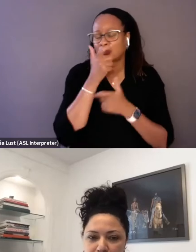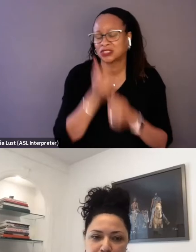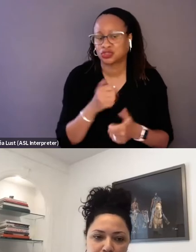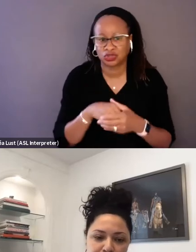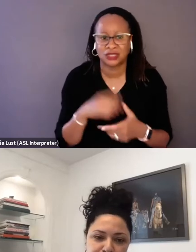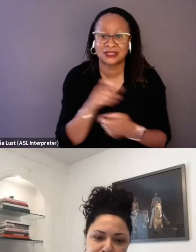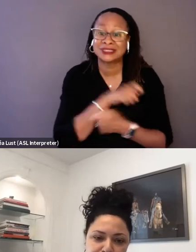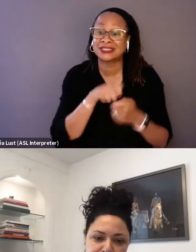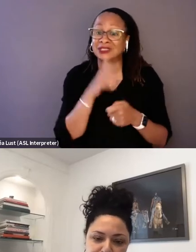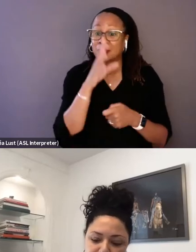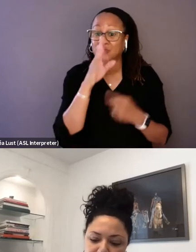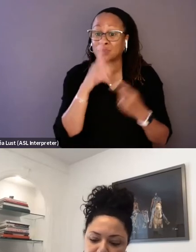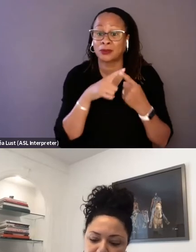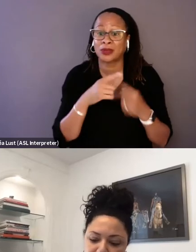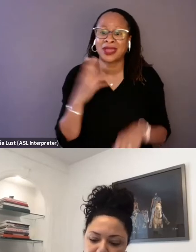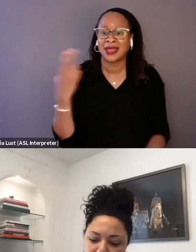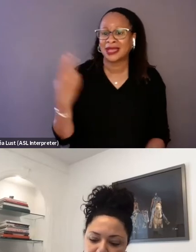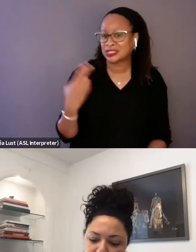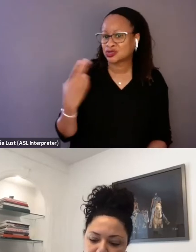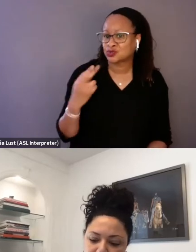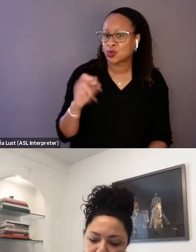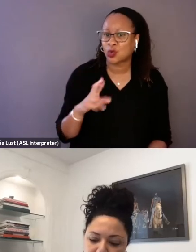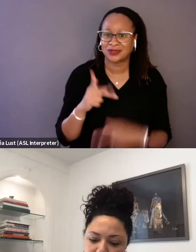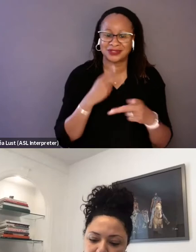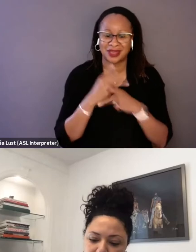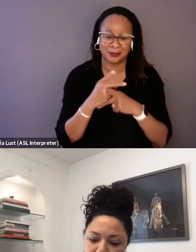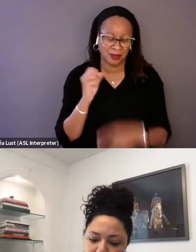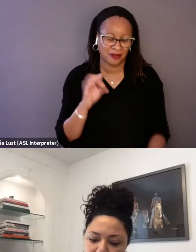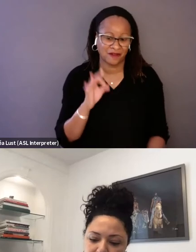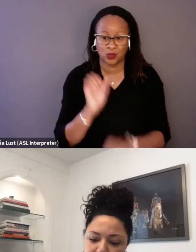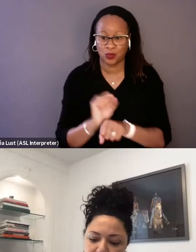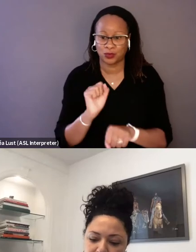it comes to like historical type works of our history